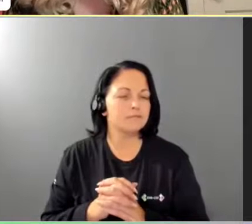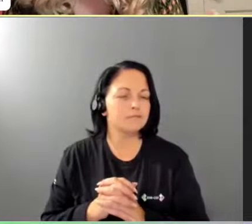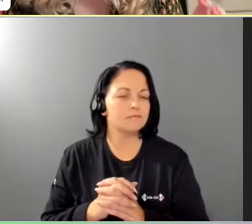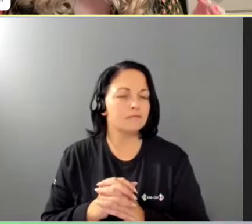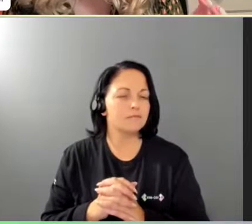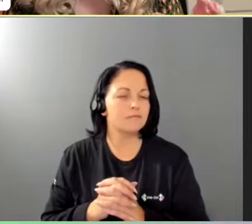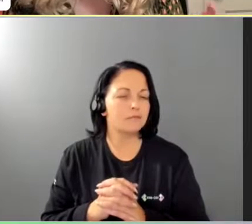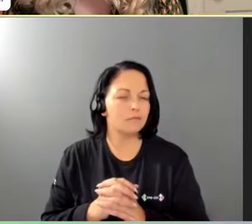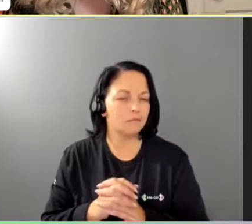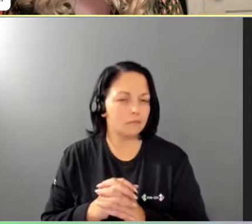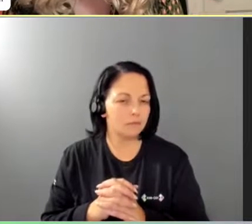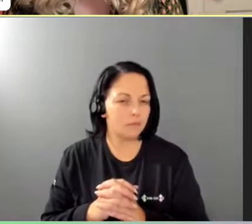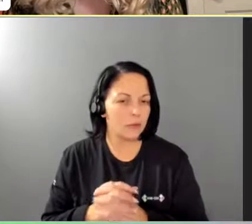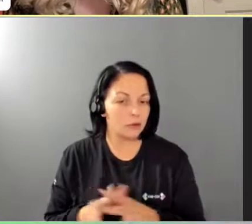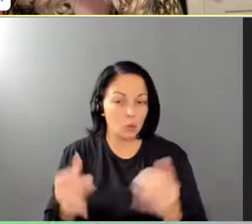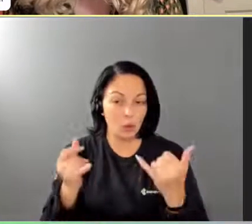exceptions for mobile auto, for lending because it